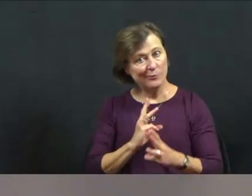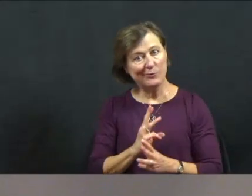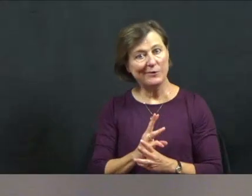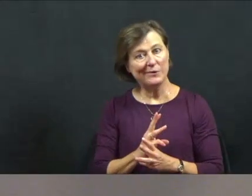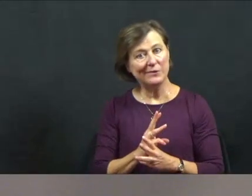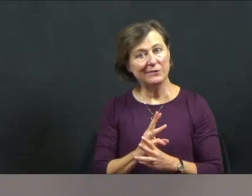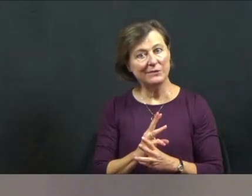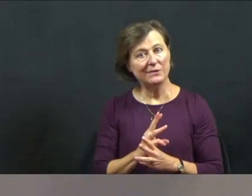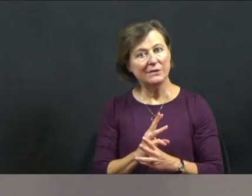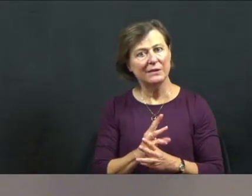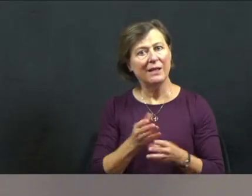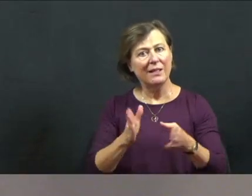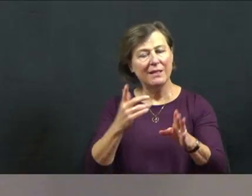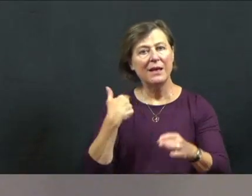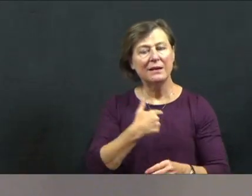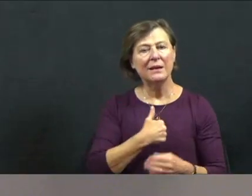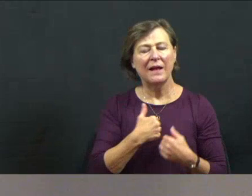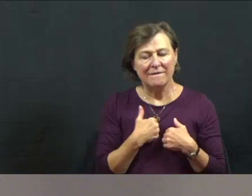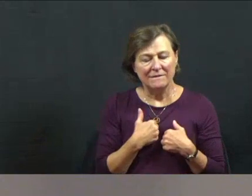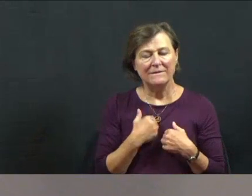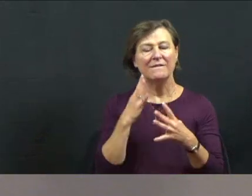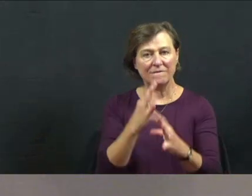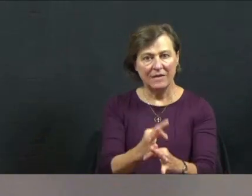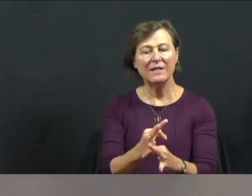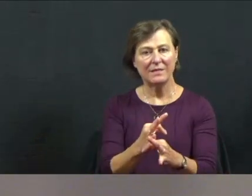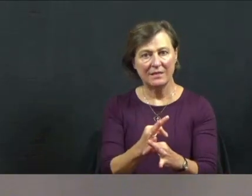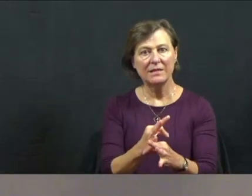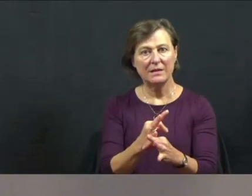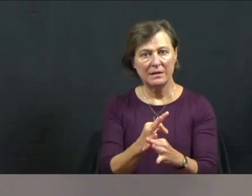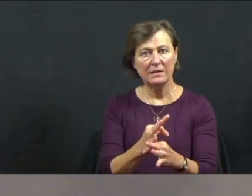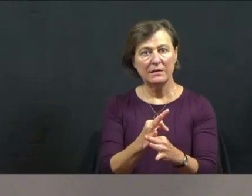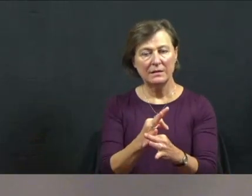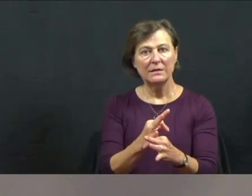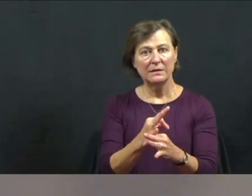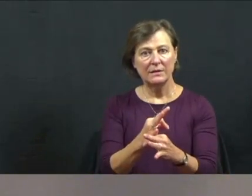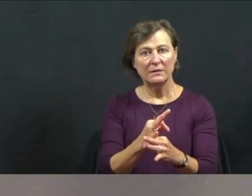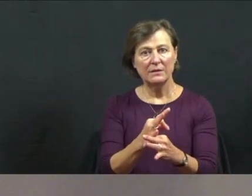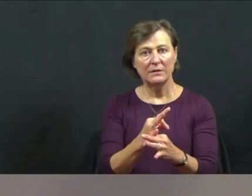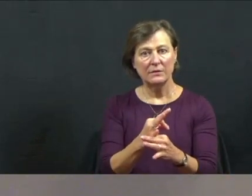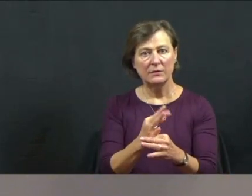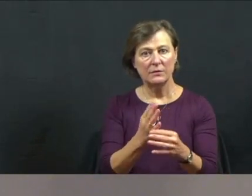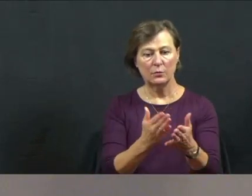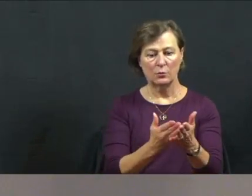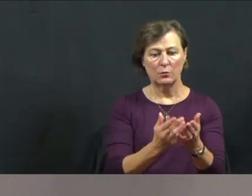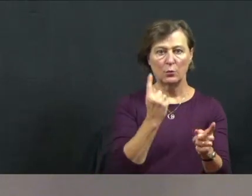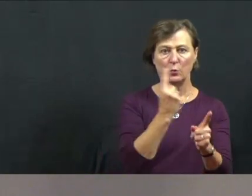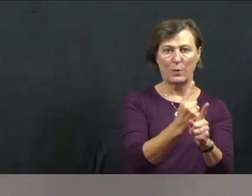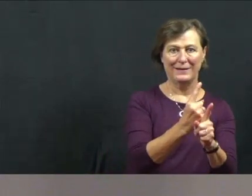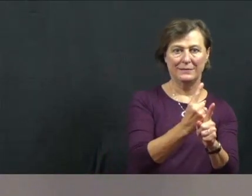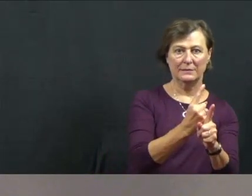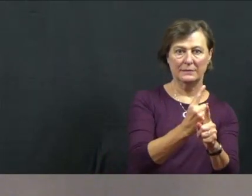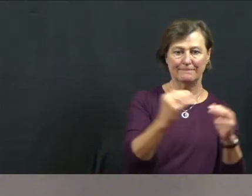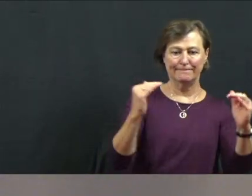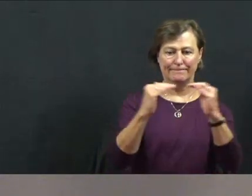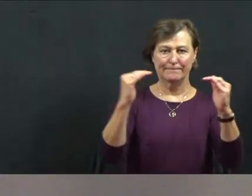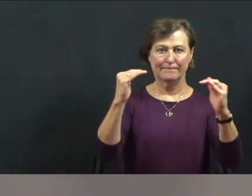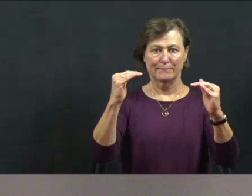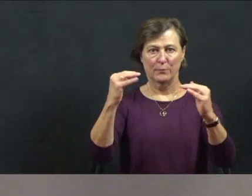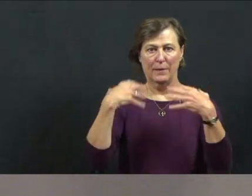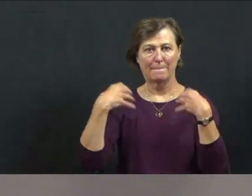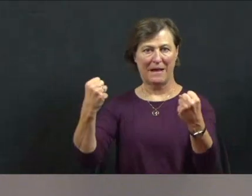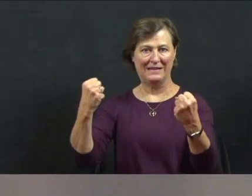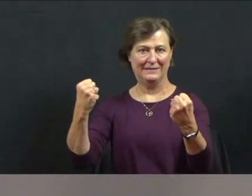Let us have faith that right makes might, and in that faith,